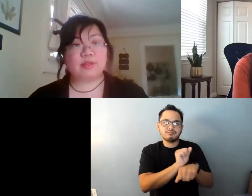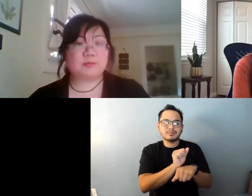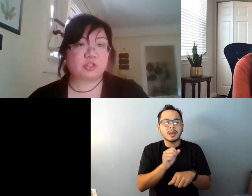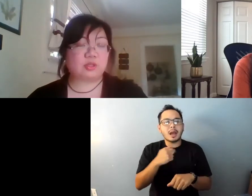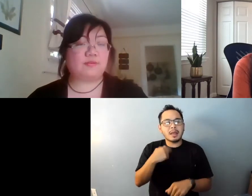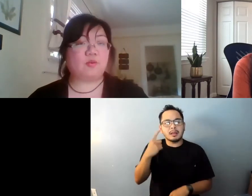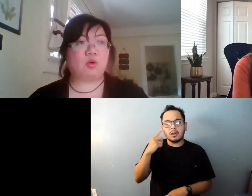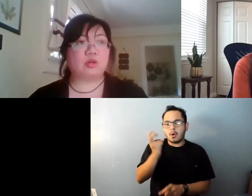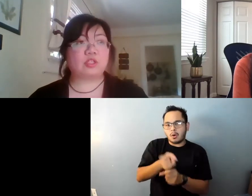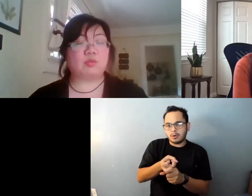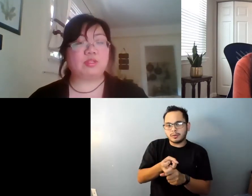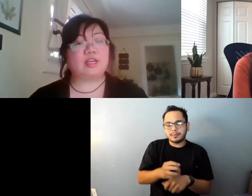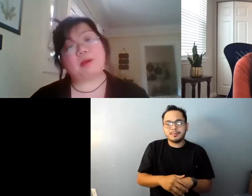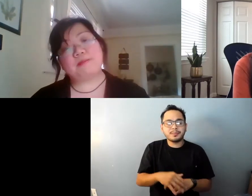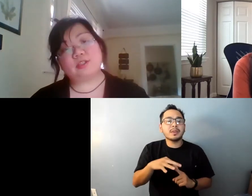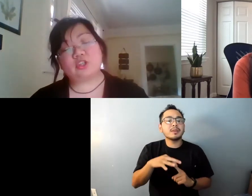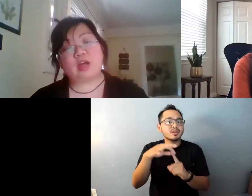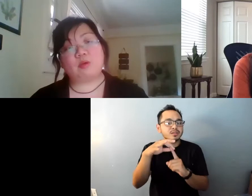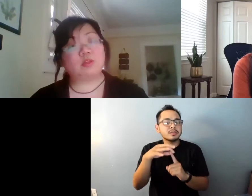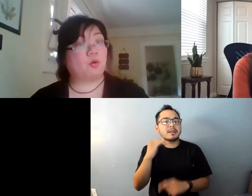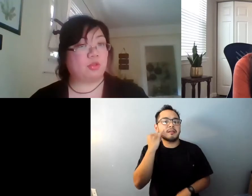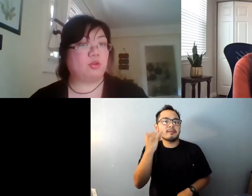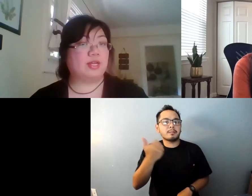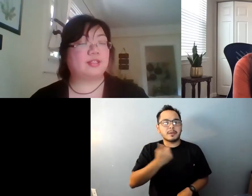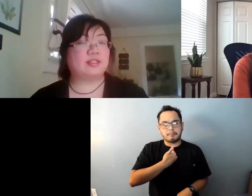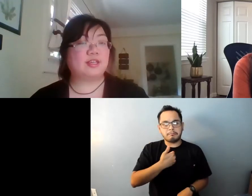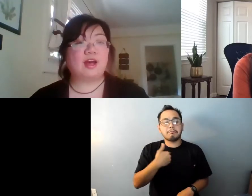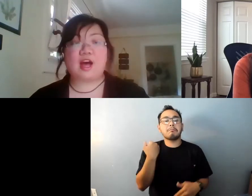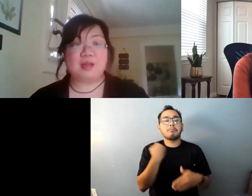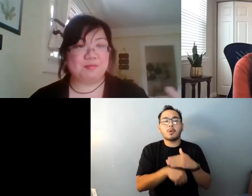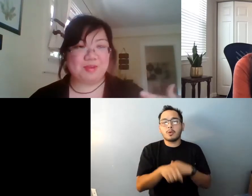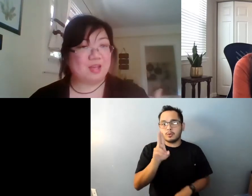especially for some and say, my position. I was born in the United States, I am on the